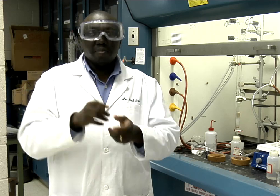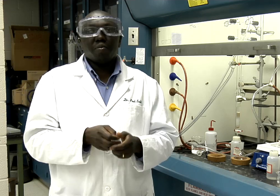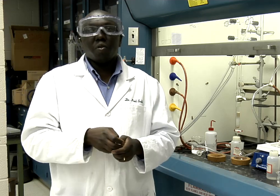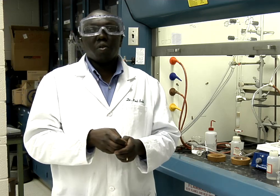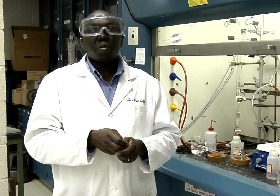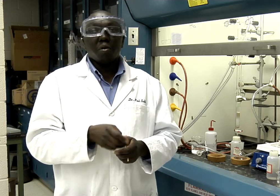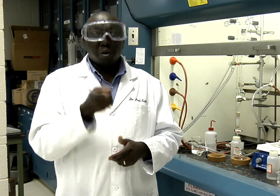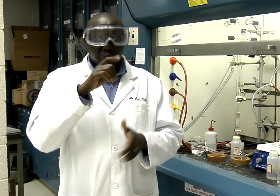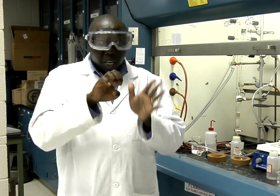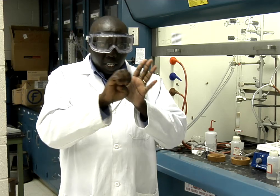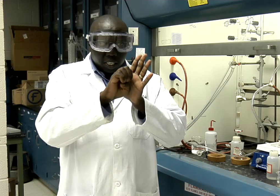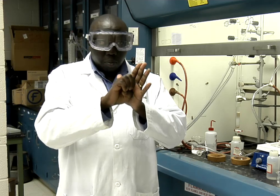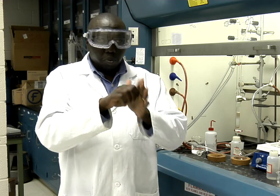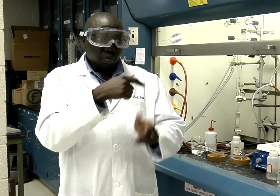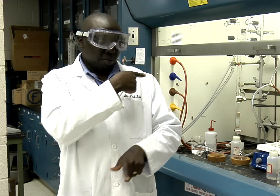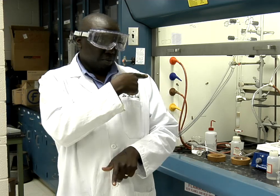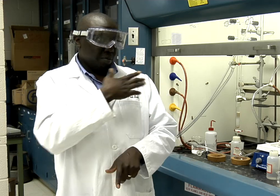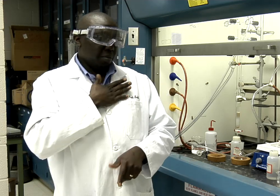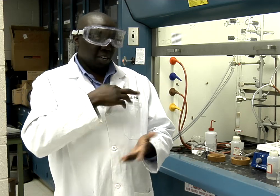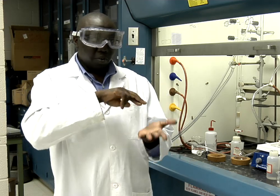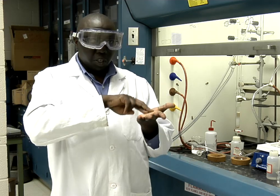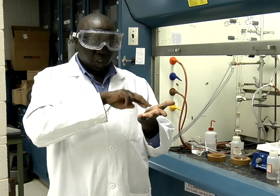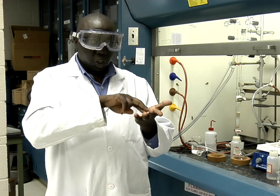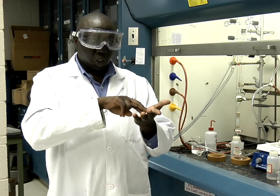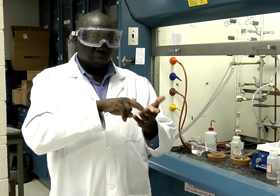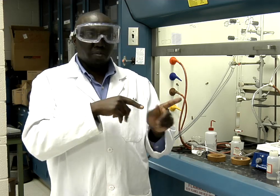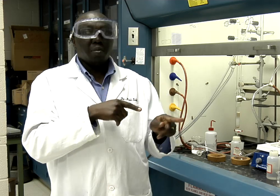For example, my research.